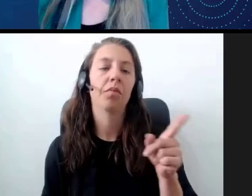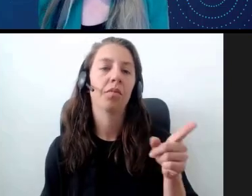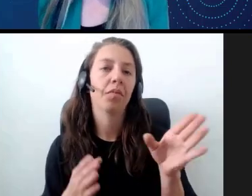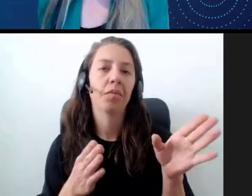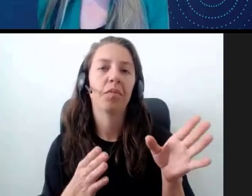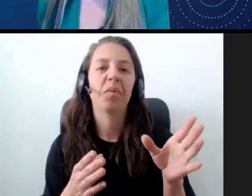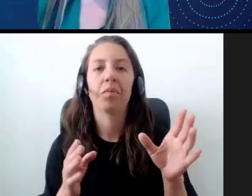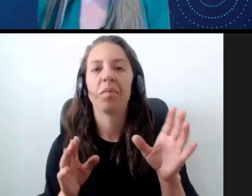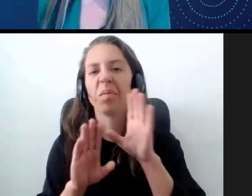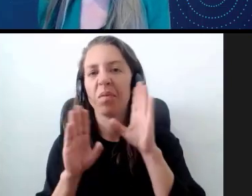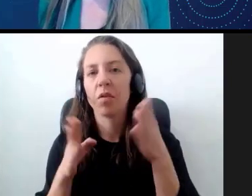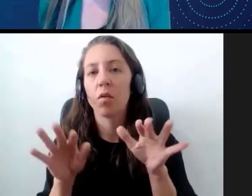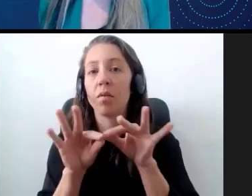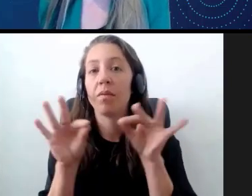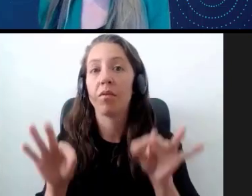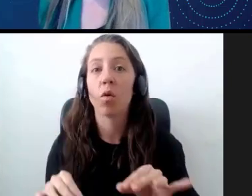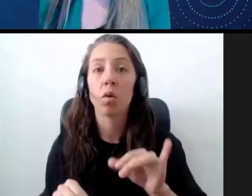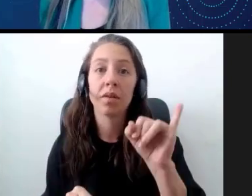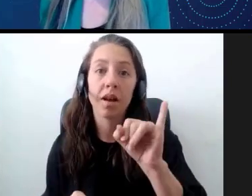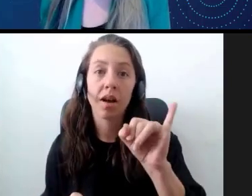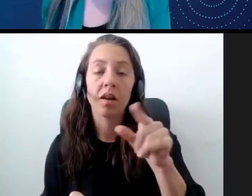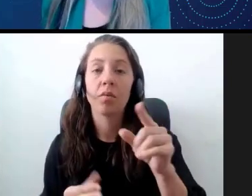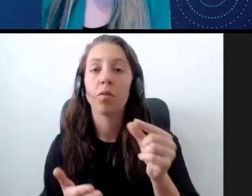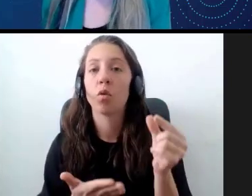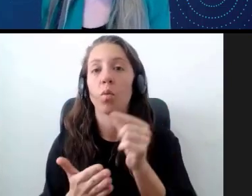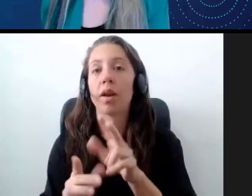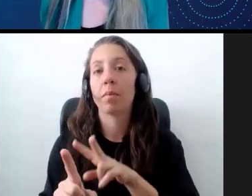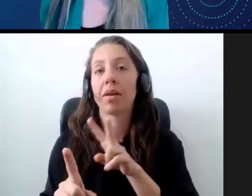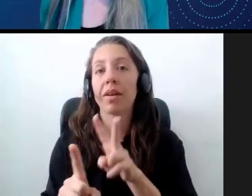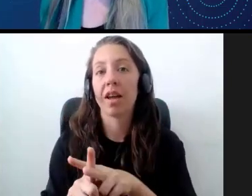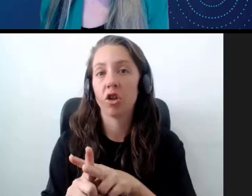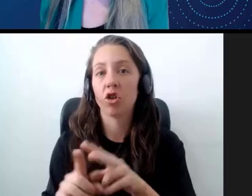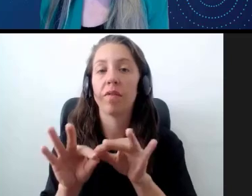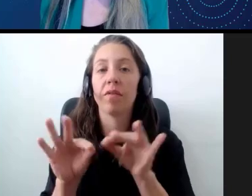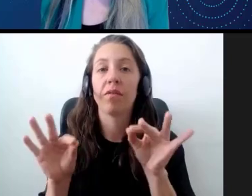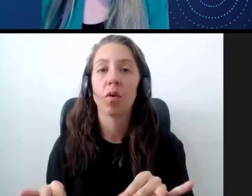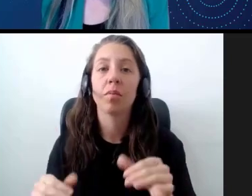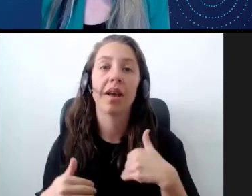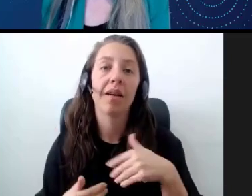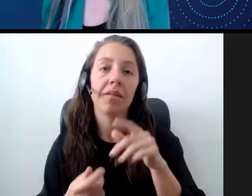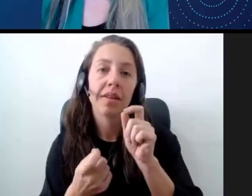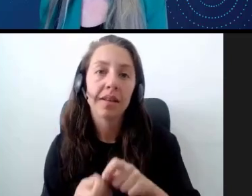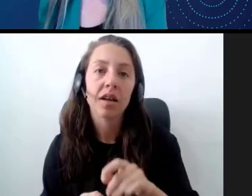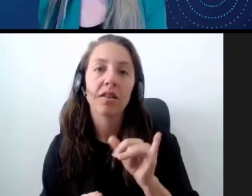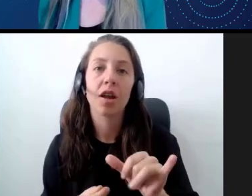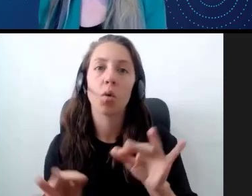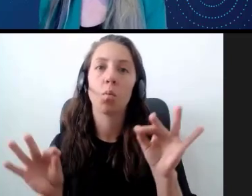Grant application forms capture details essential for peer review and assessment, crucial for determining an award.